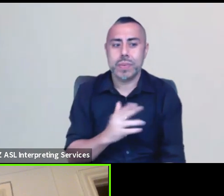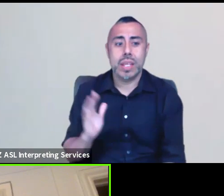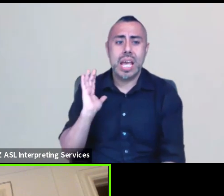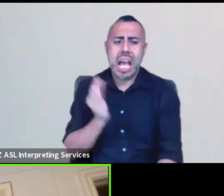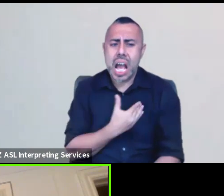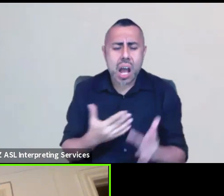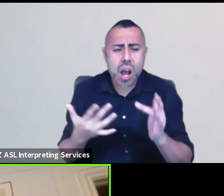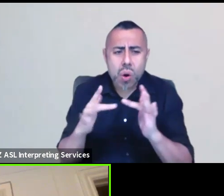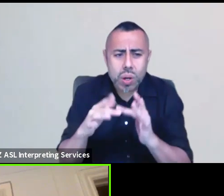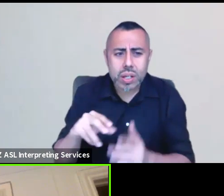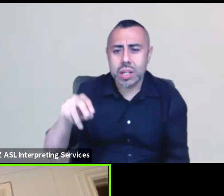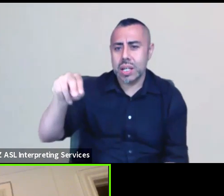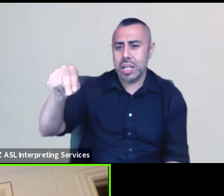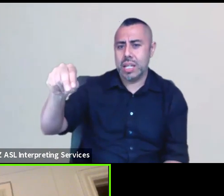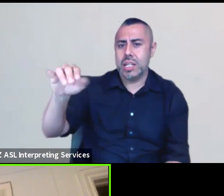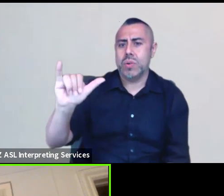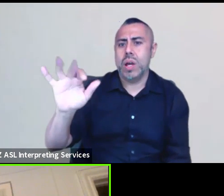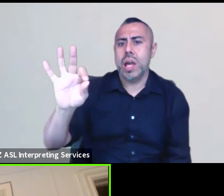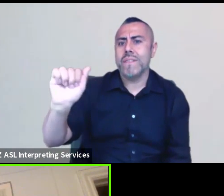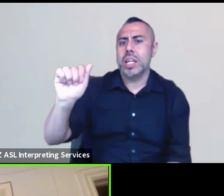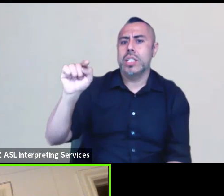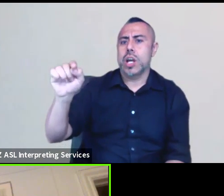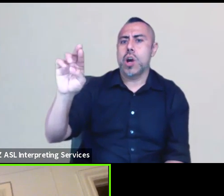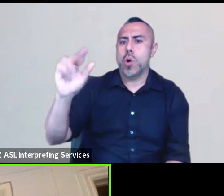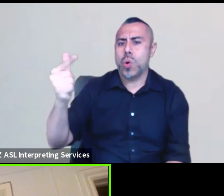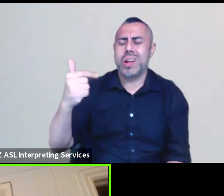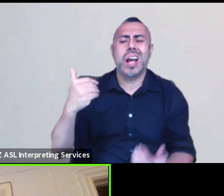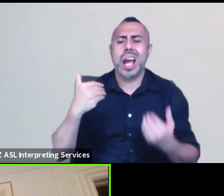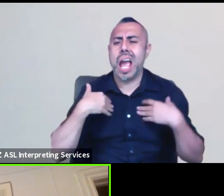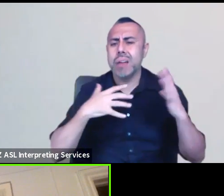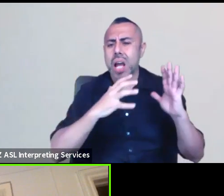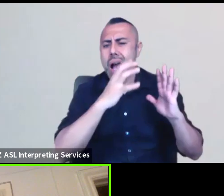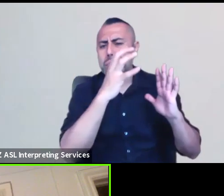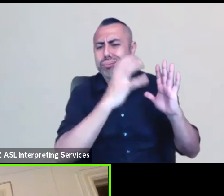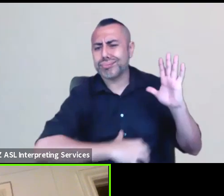N-Y-F-A.org, we have a full list of resources as well.